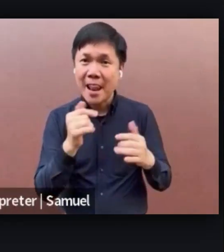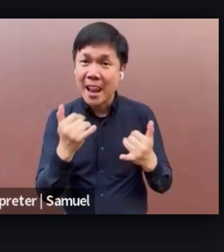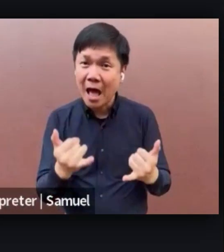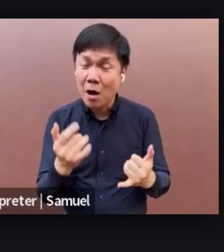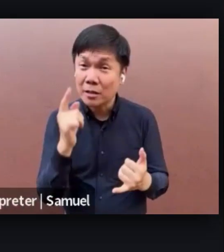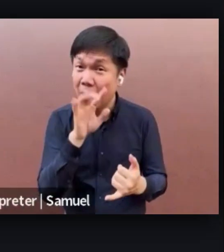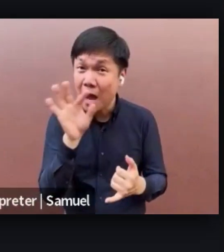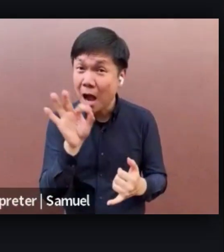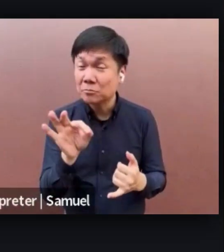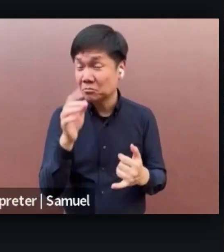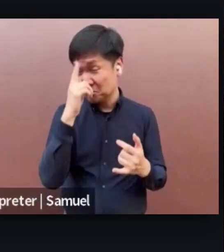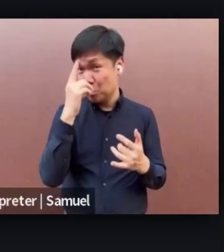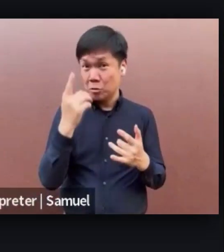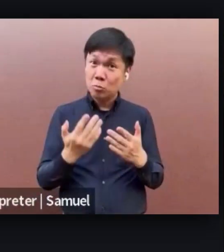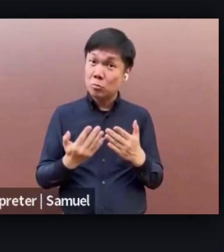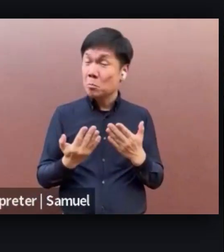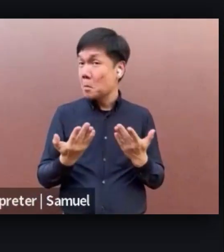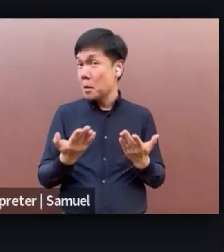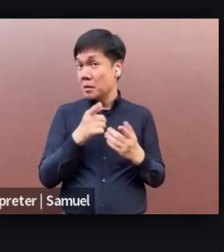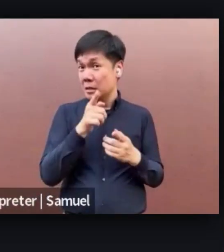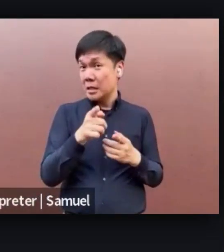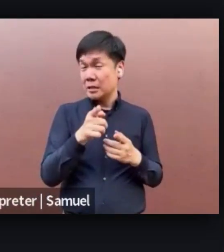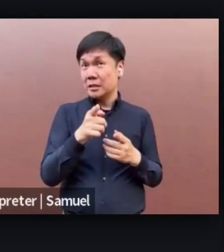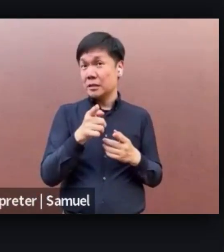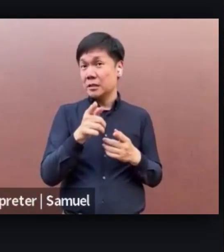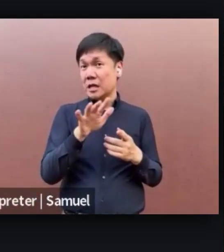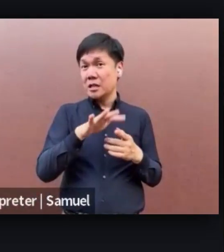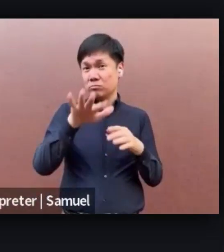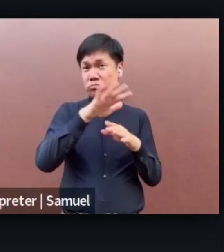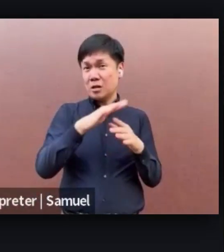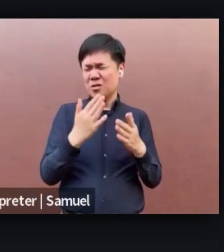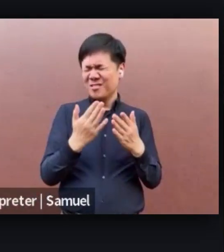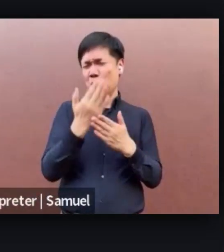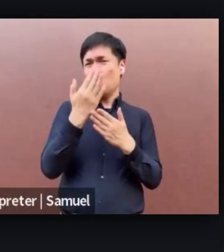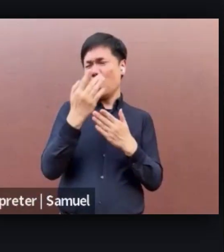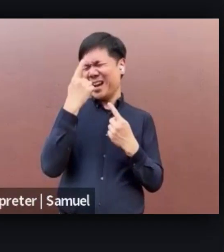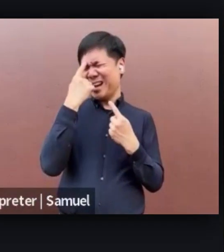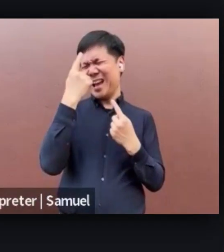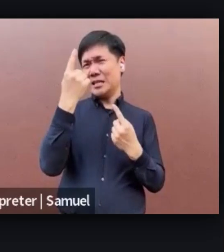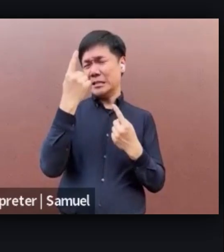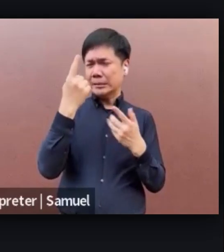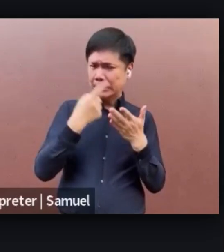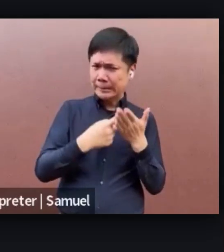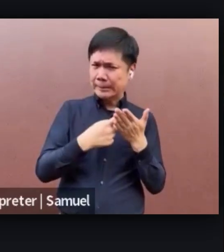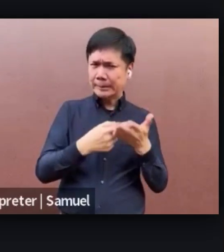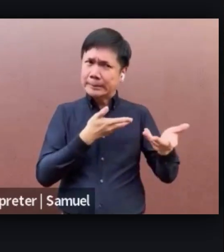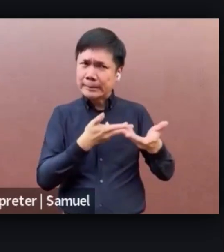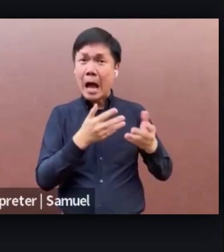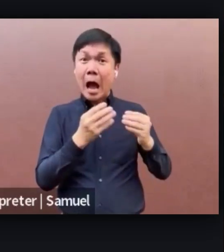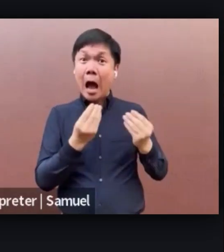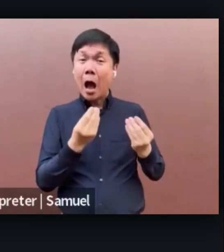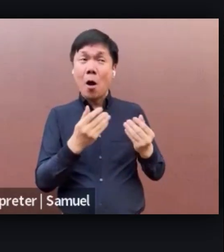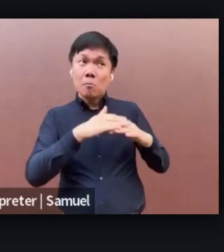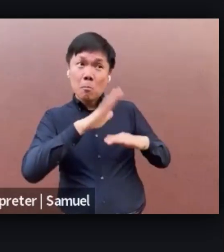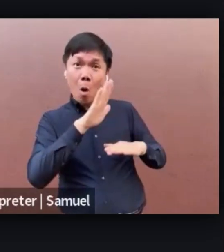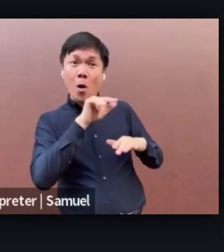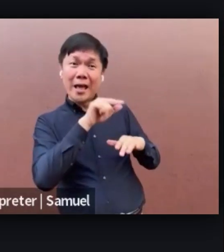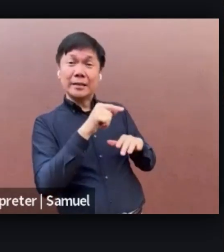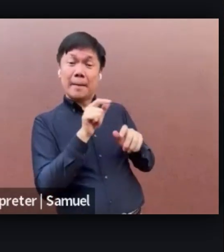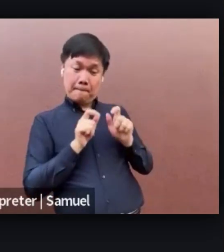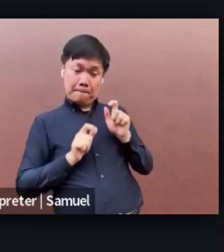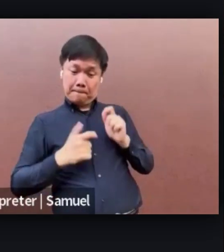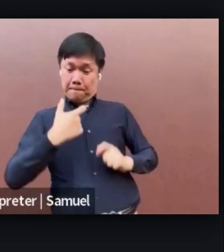I wonder if there is any renewed discussion at the corporate level of having or including more